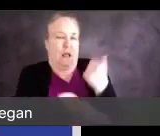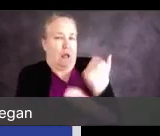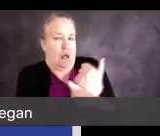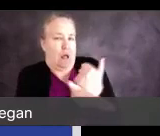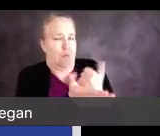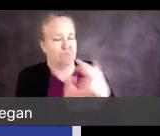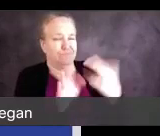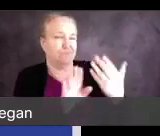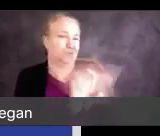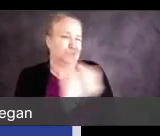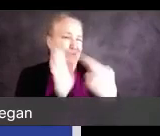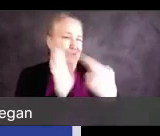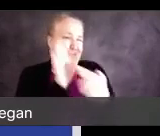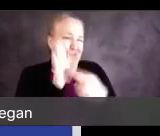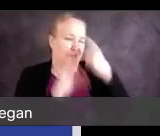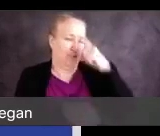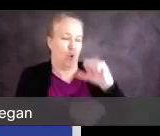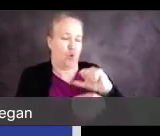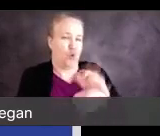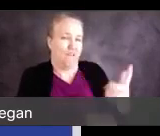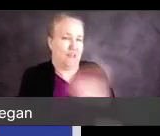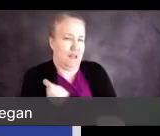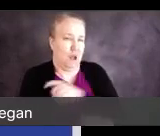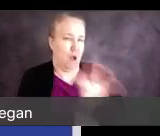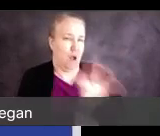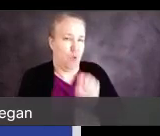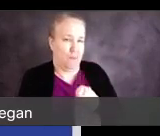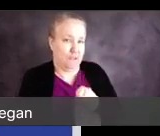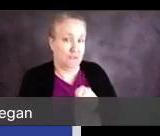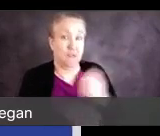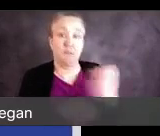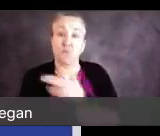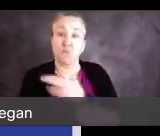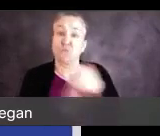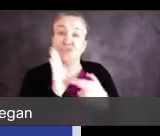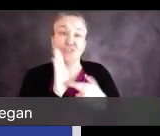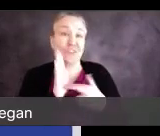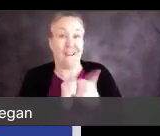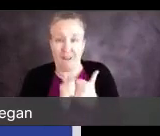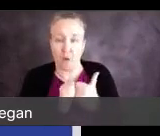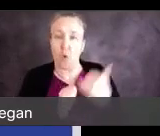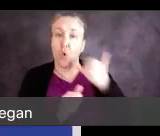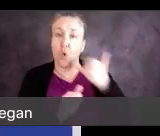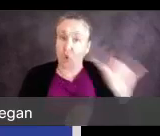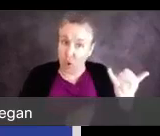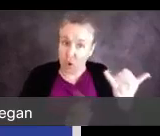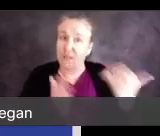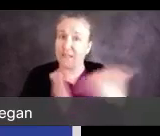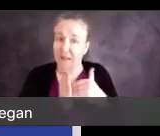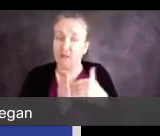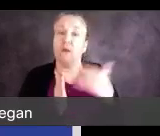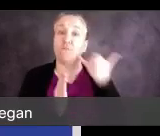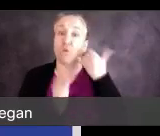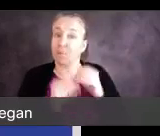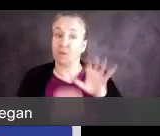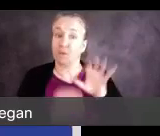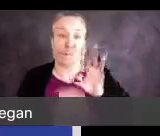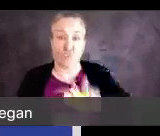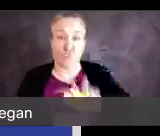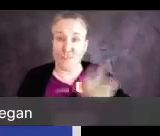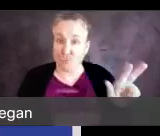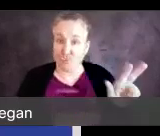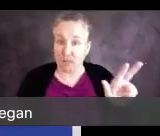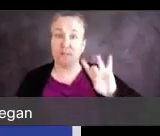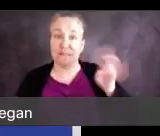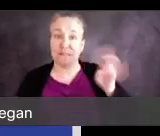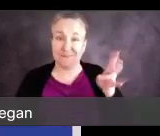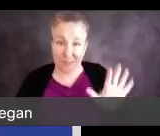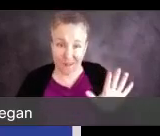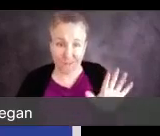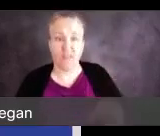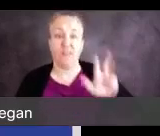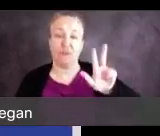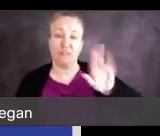appointments by phone. To pre-register, just call by phone and again that number is (833) 875-3967